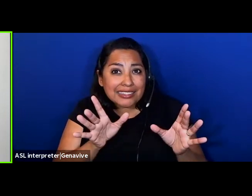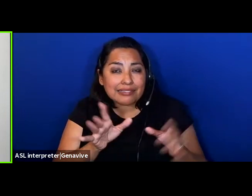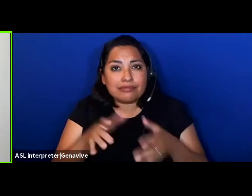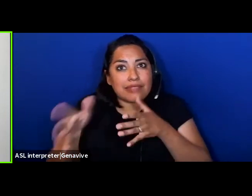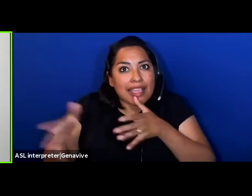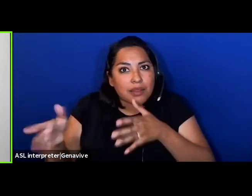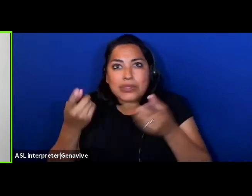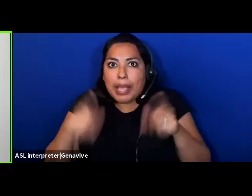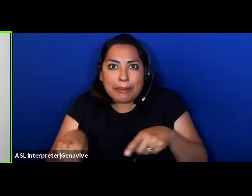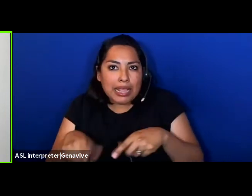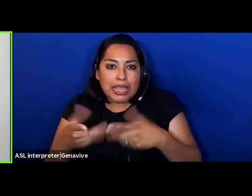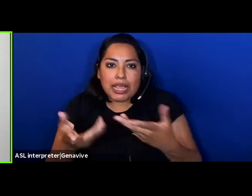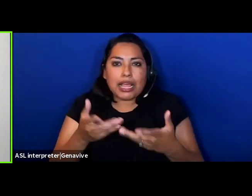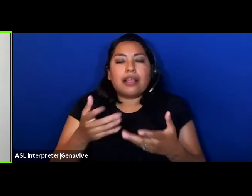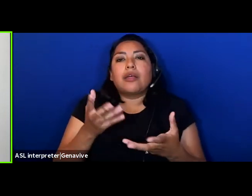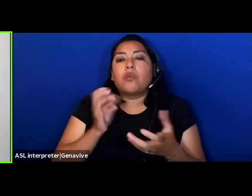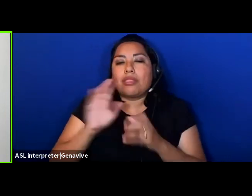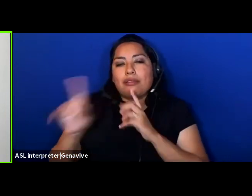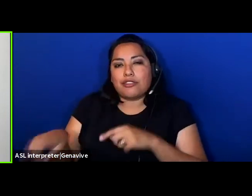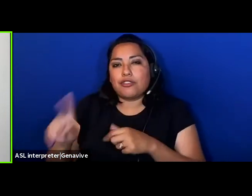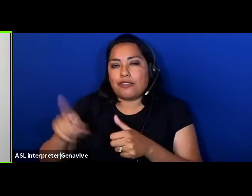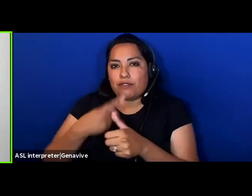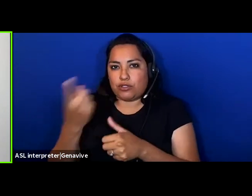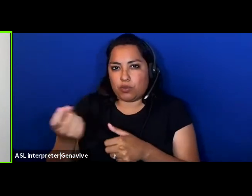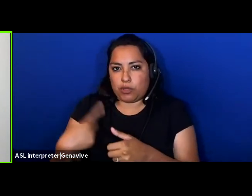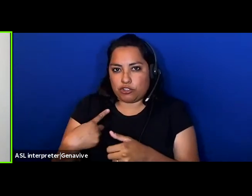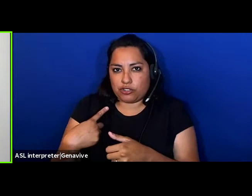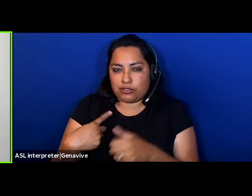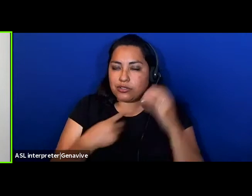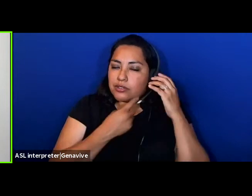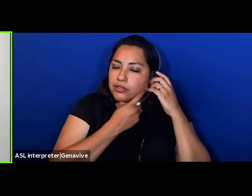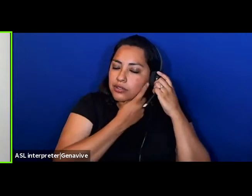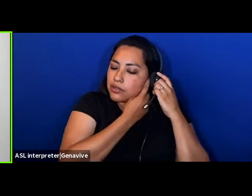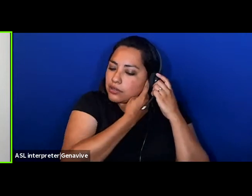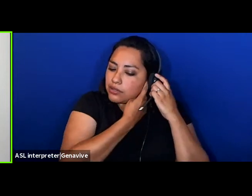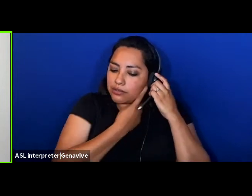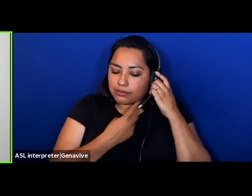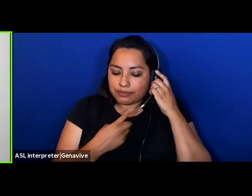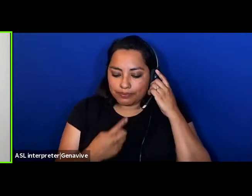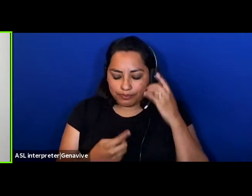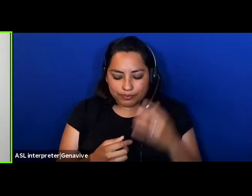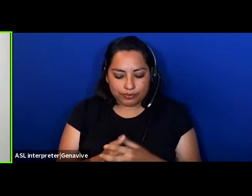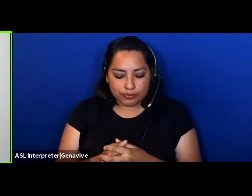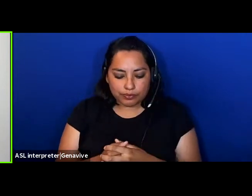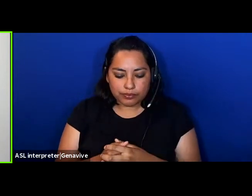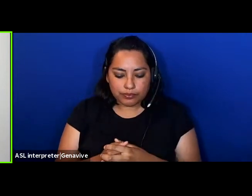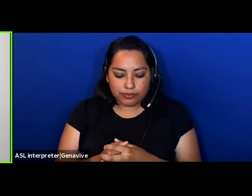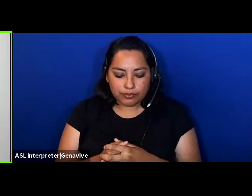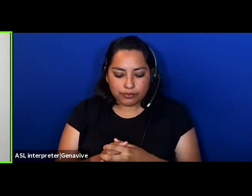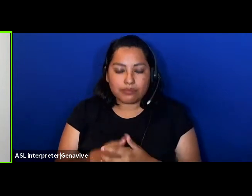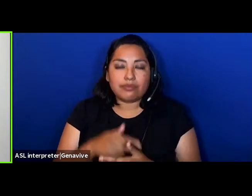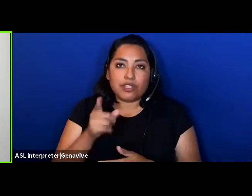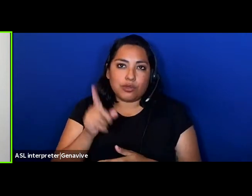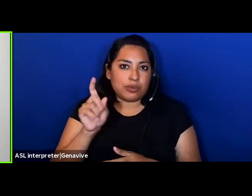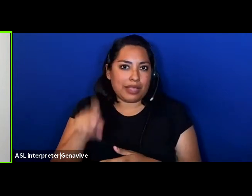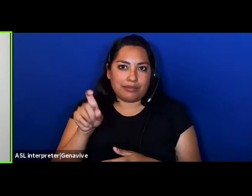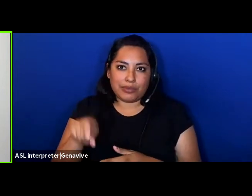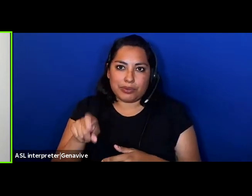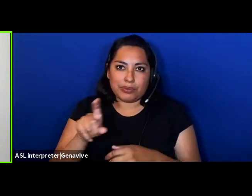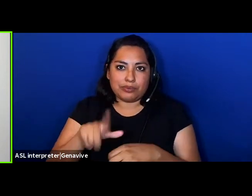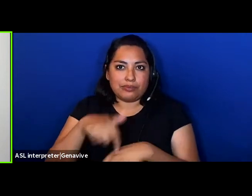I will answer the first question and say you do need to build a psychologically safe space.